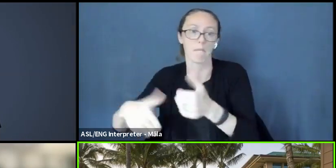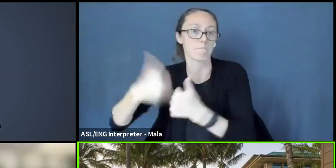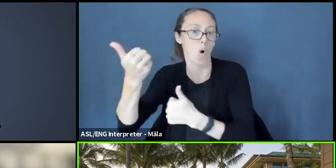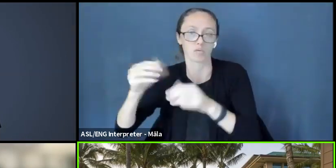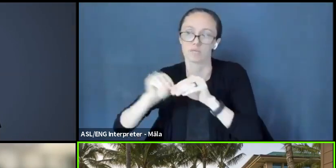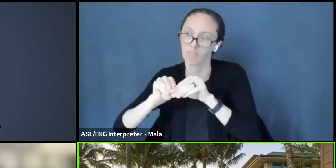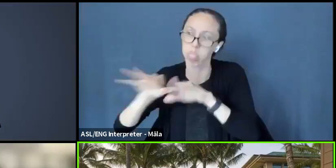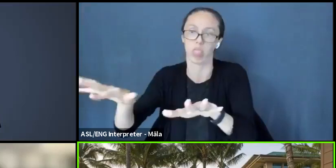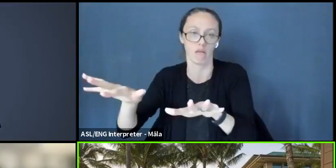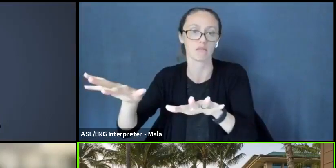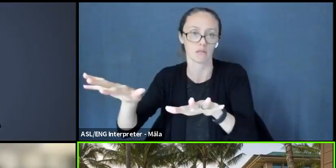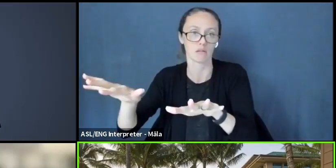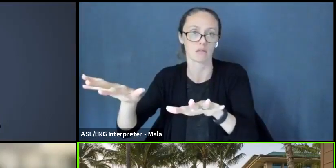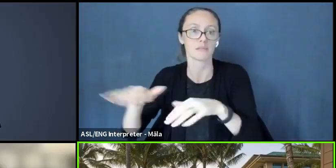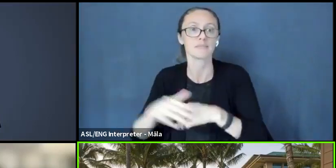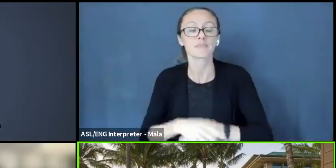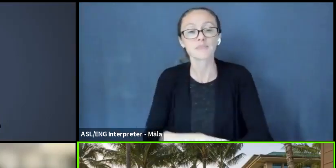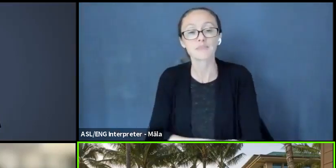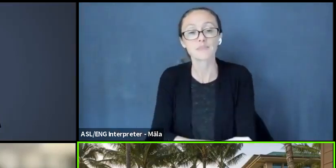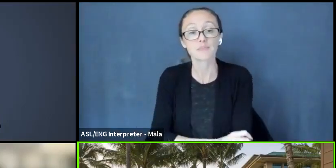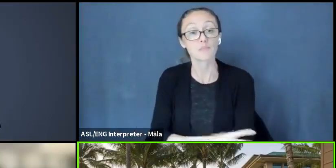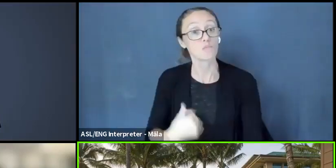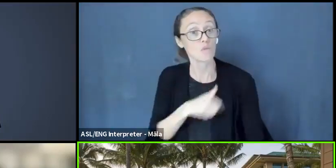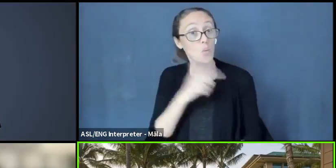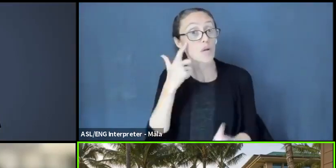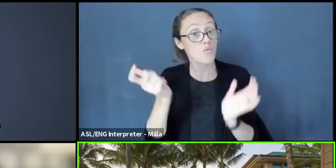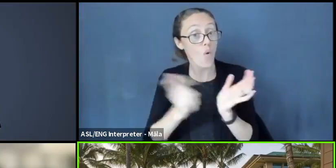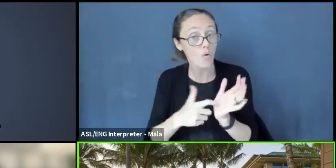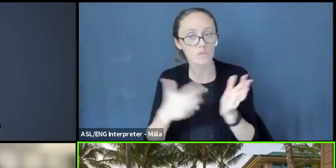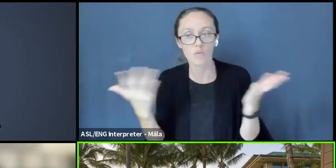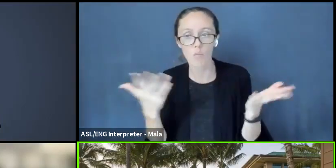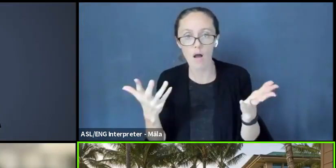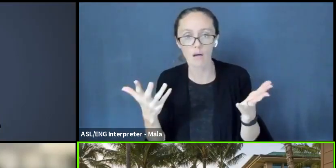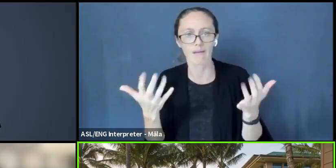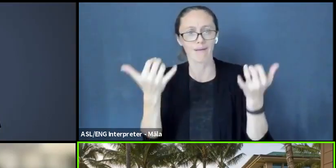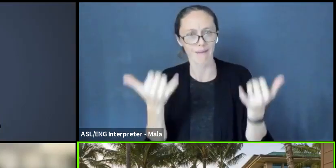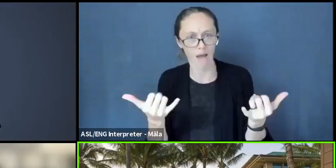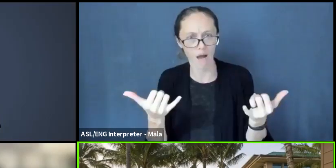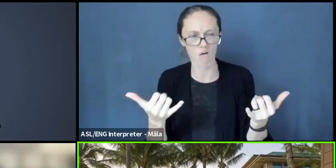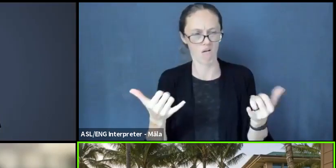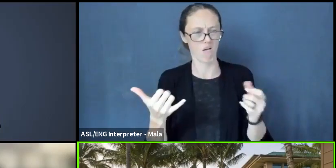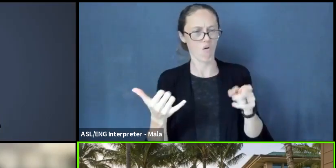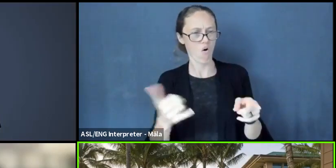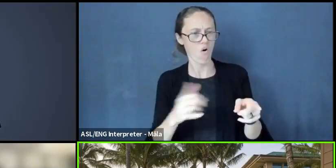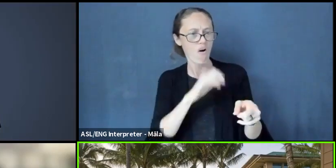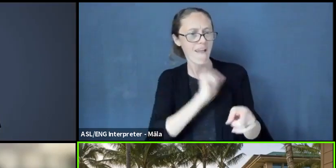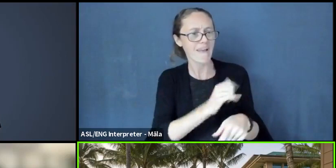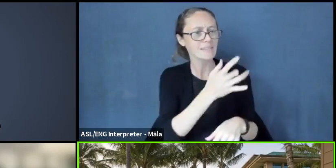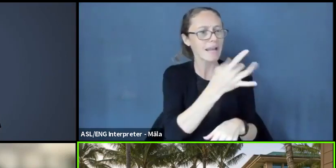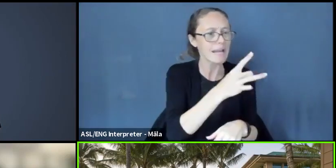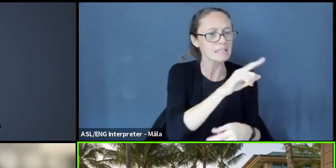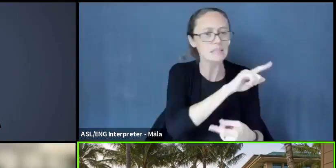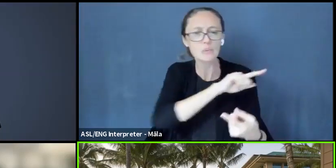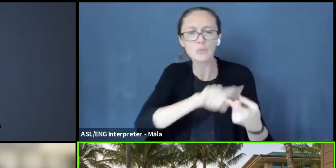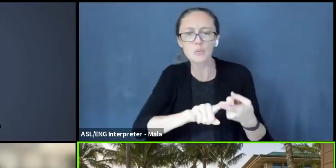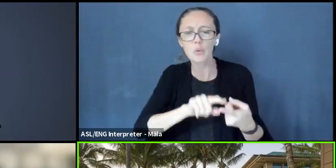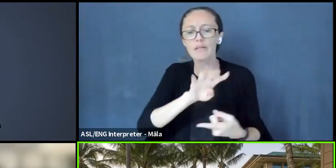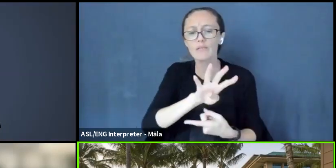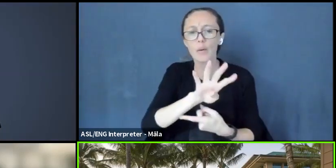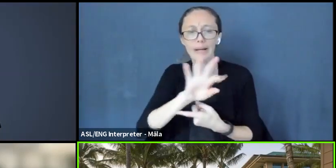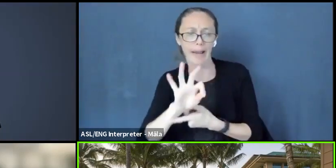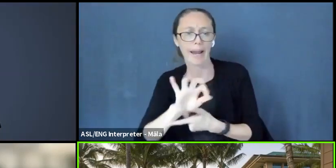So what we see is that even in younger people, in the 18 to 49-year-old range, unvaccinated